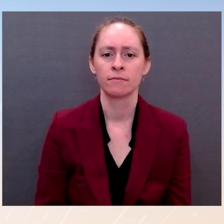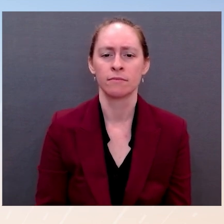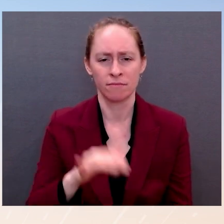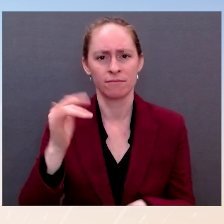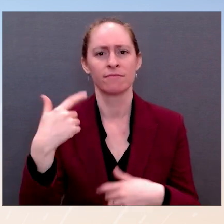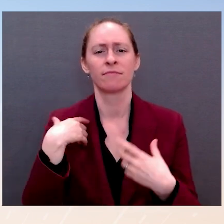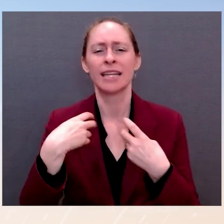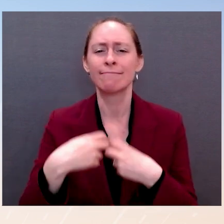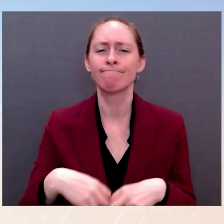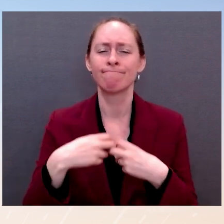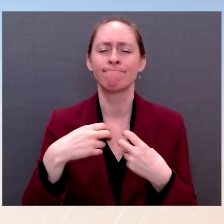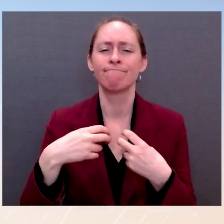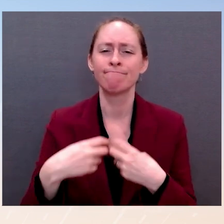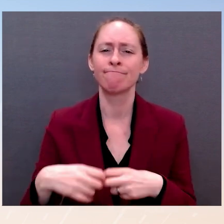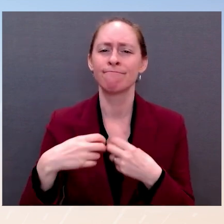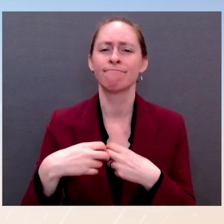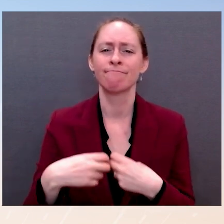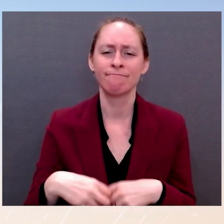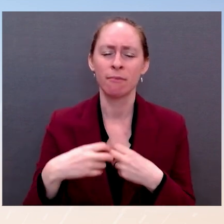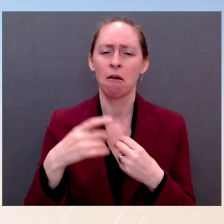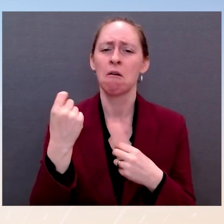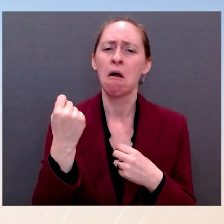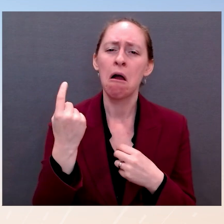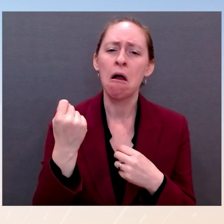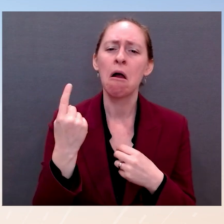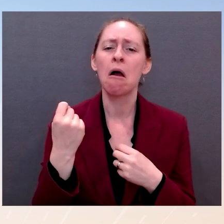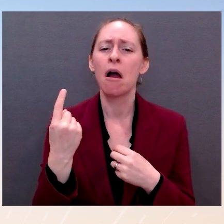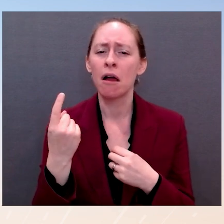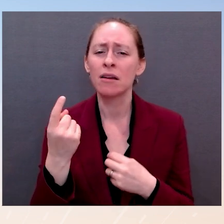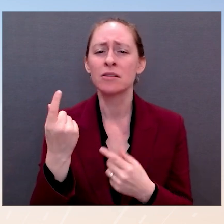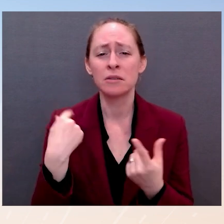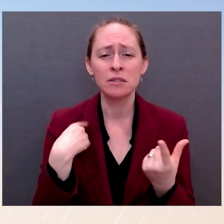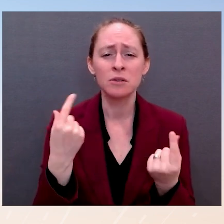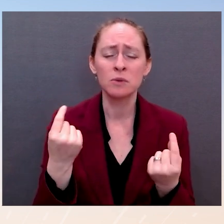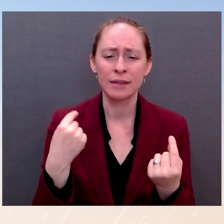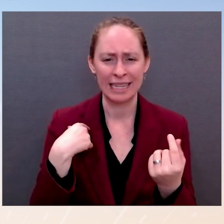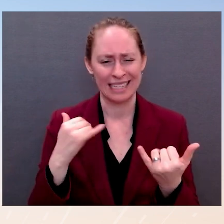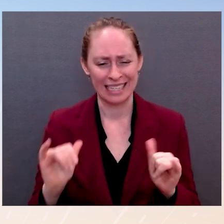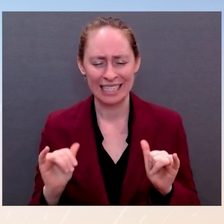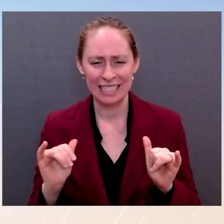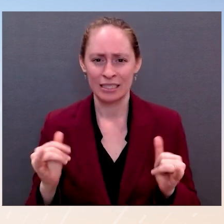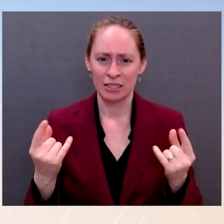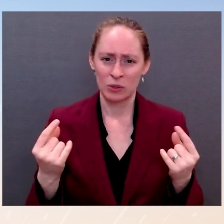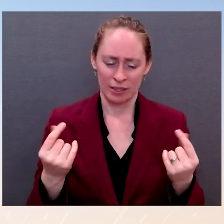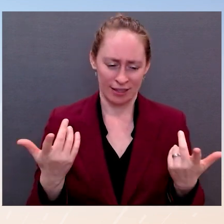And I feel as though I didn't really get healthy until I took ownership of my health